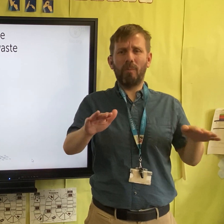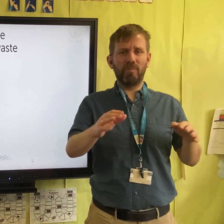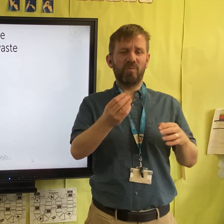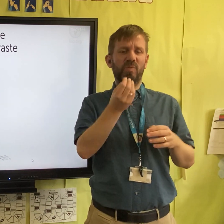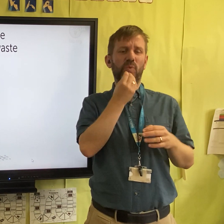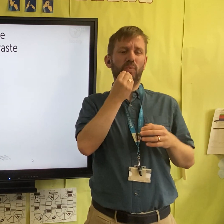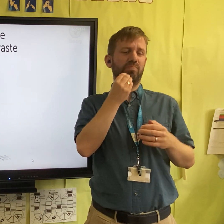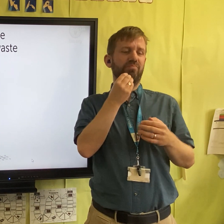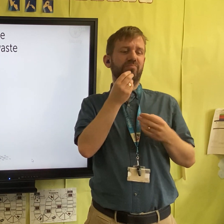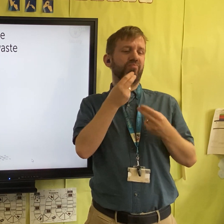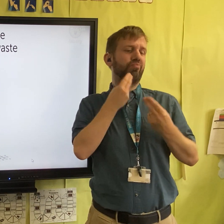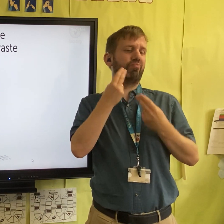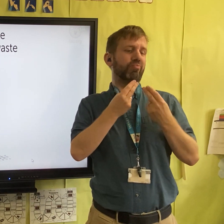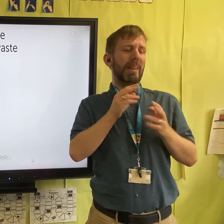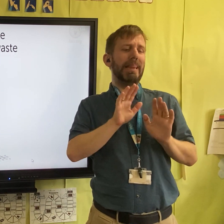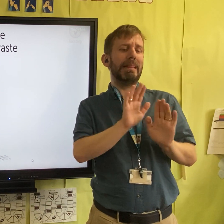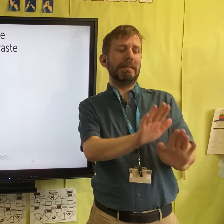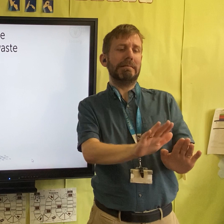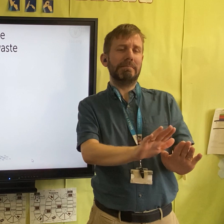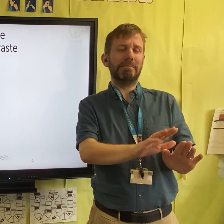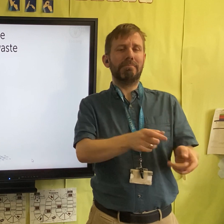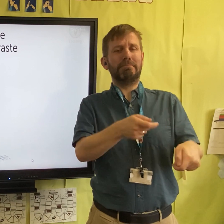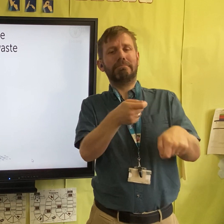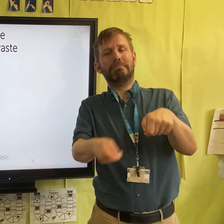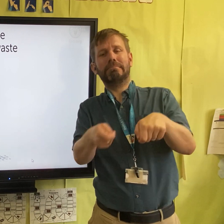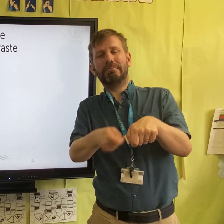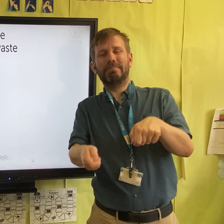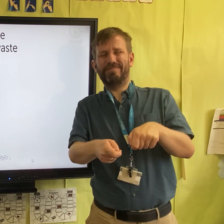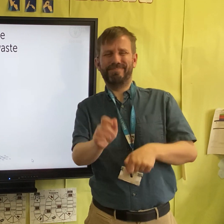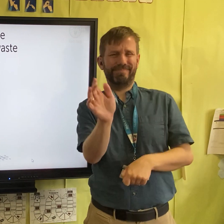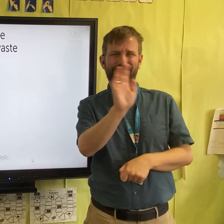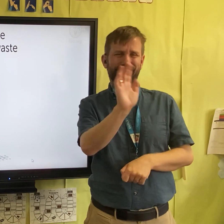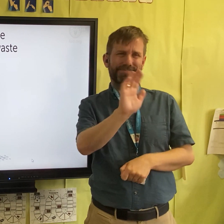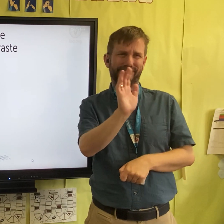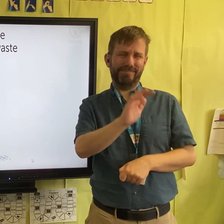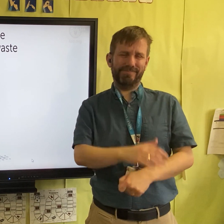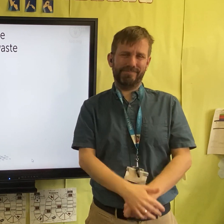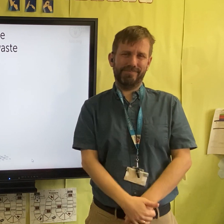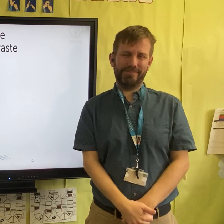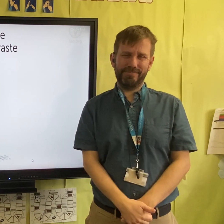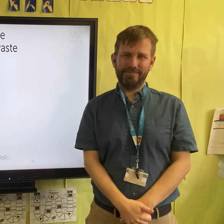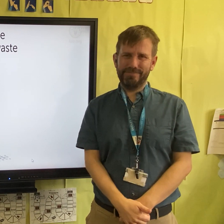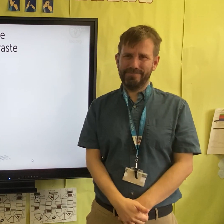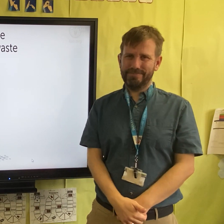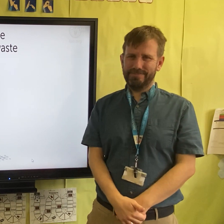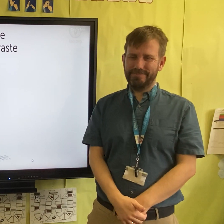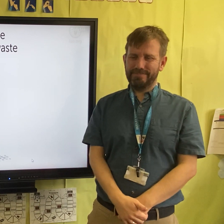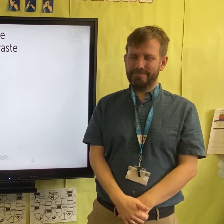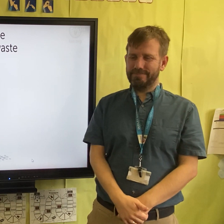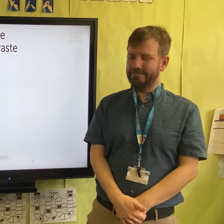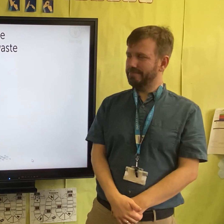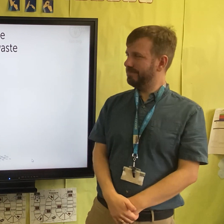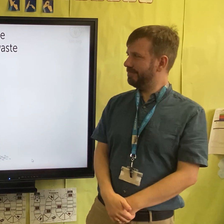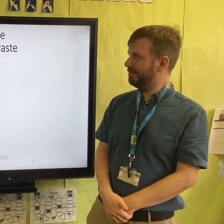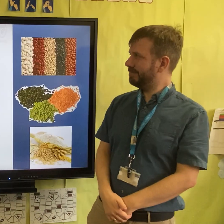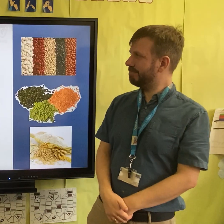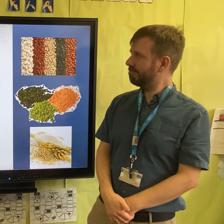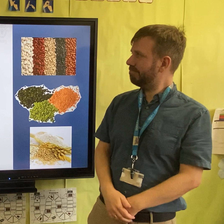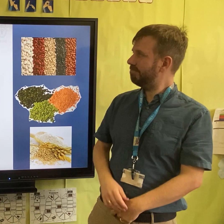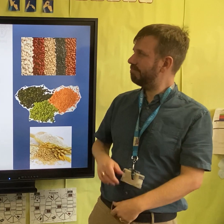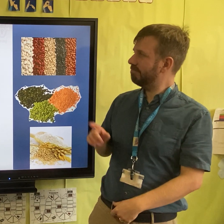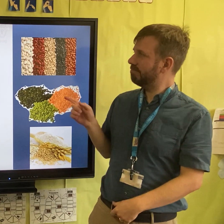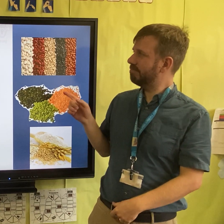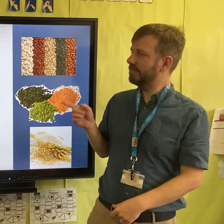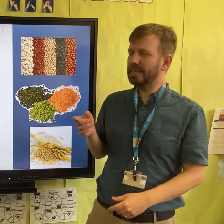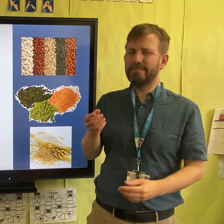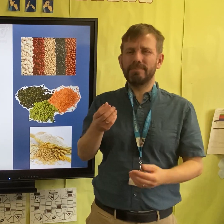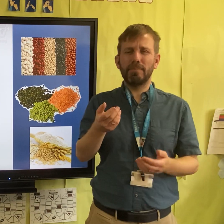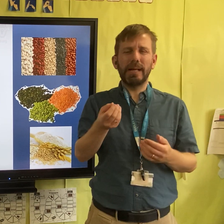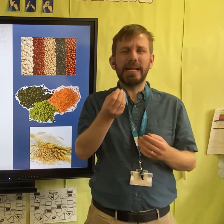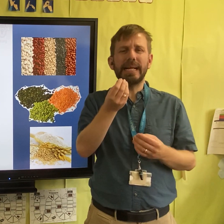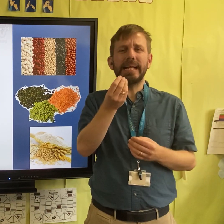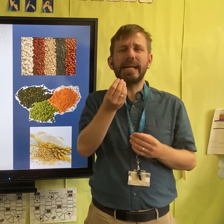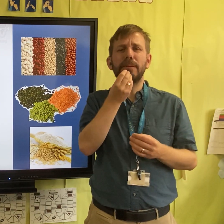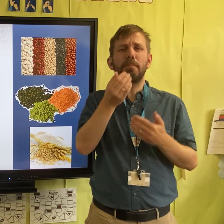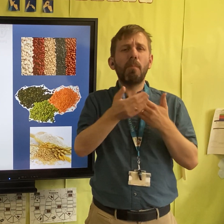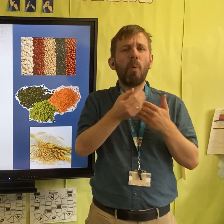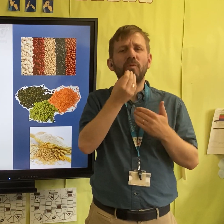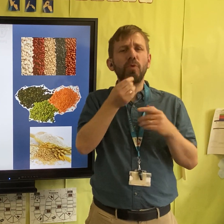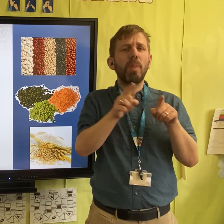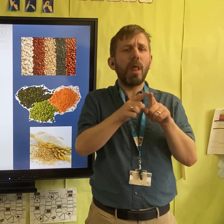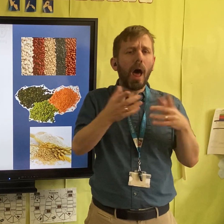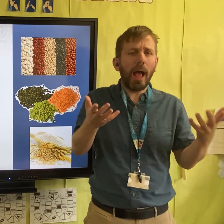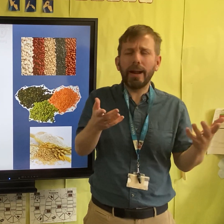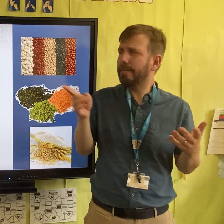that you finish your food. Don't just leave lots of food and then throw it away, no! Secondly,